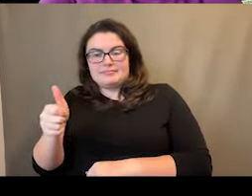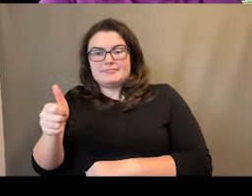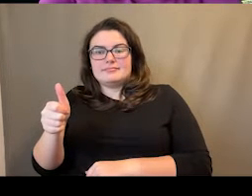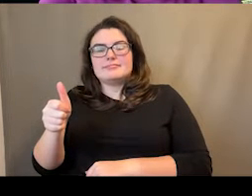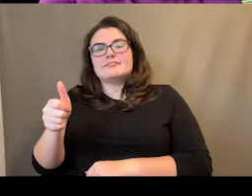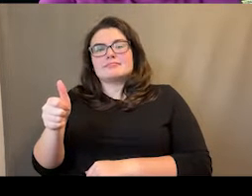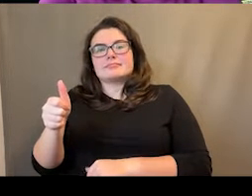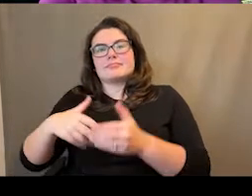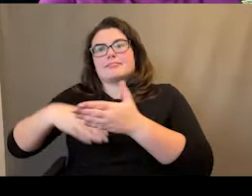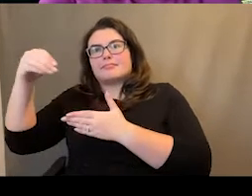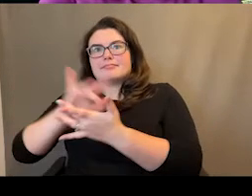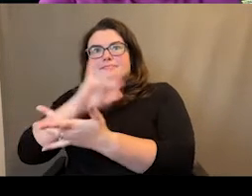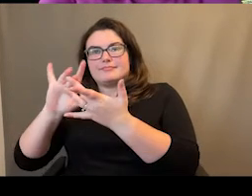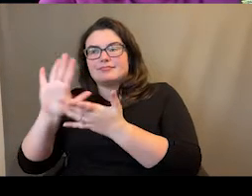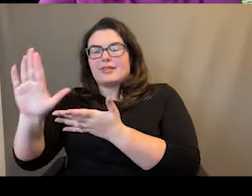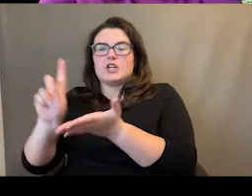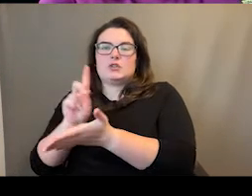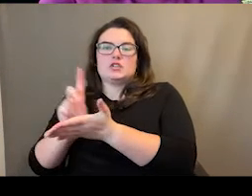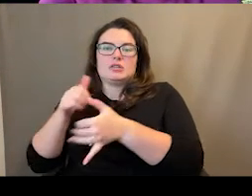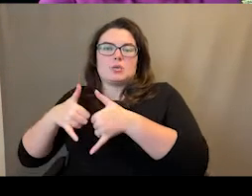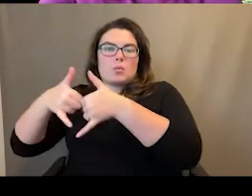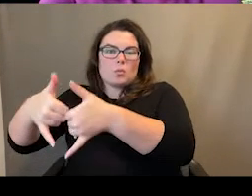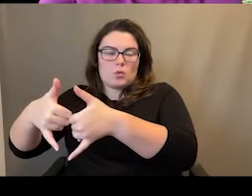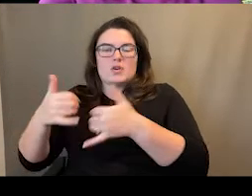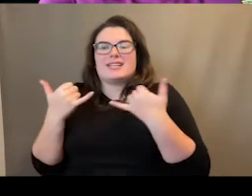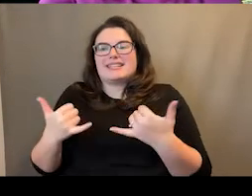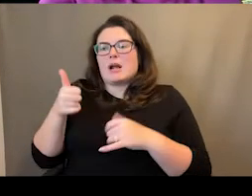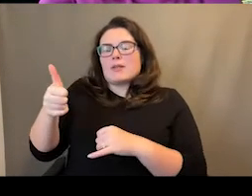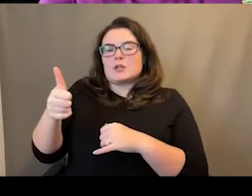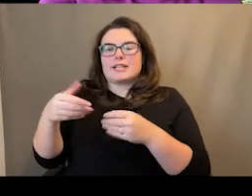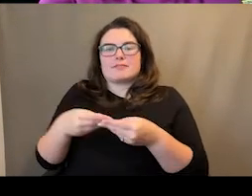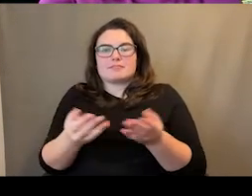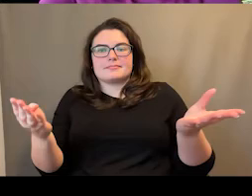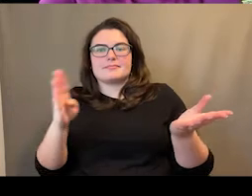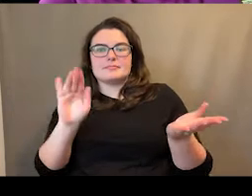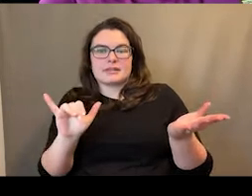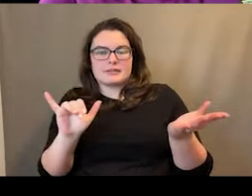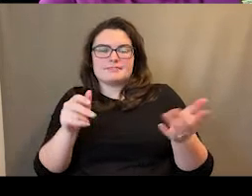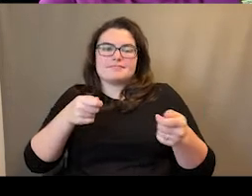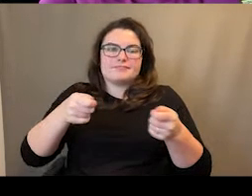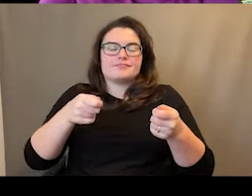their dissertation awards now that they are administered by Arizona State.